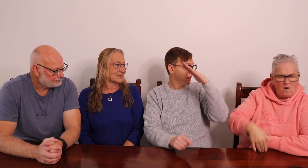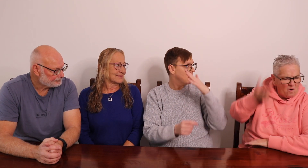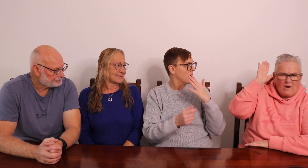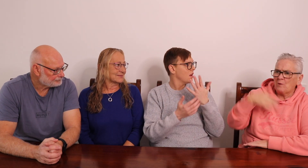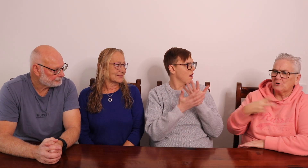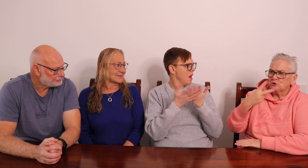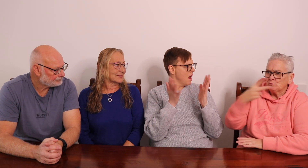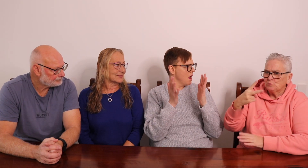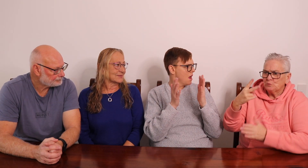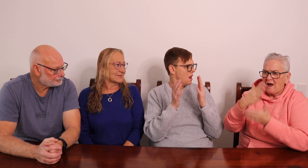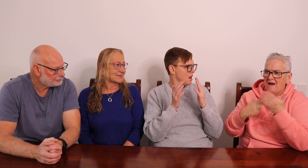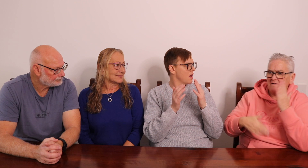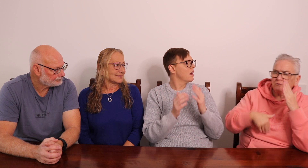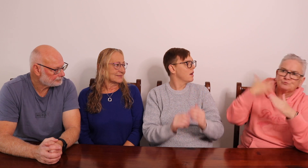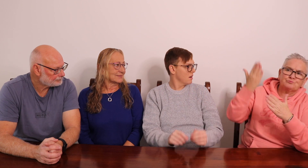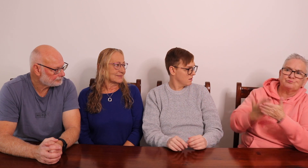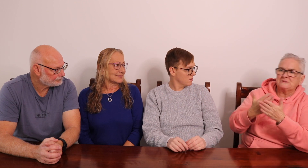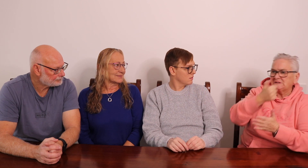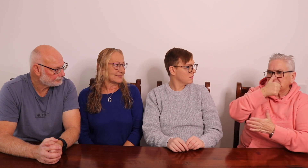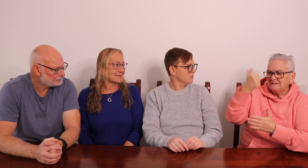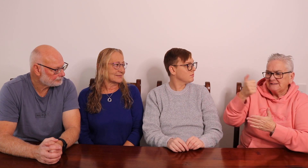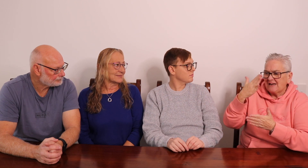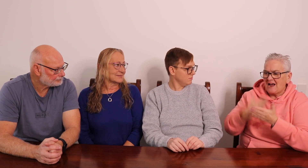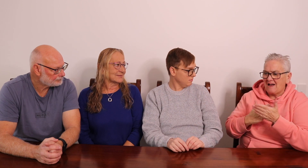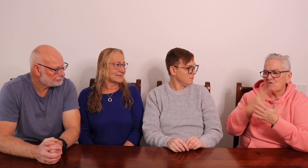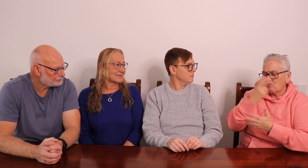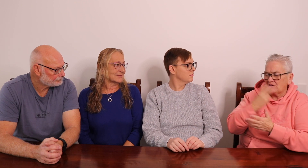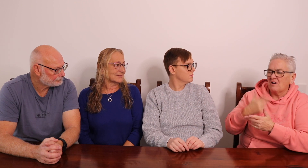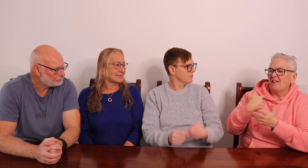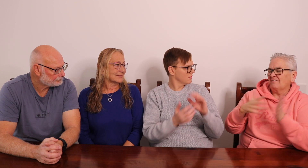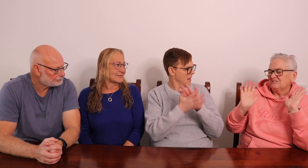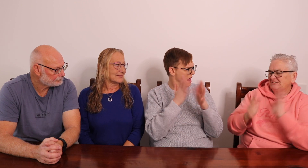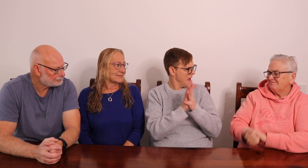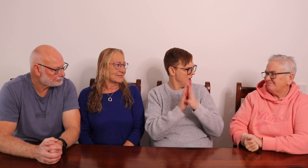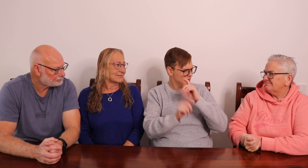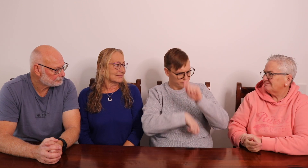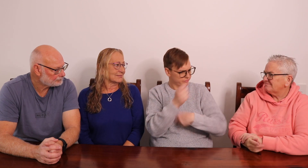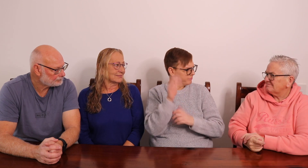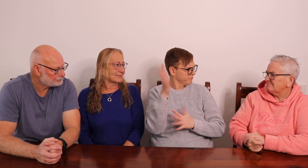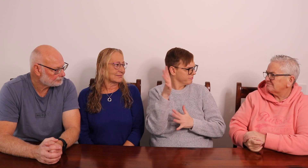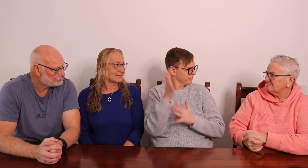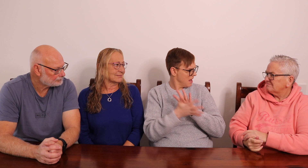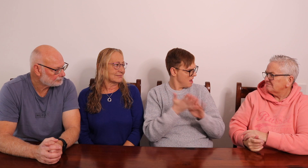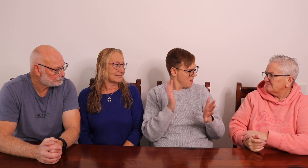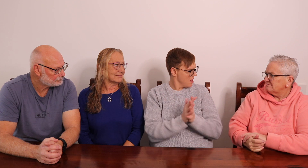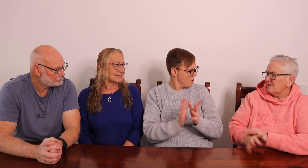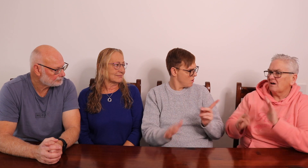A: I've been oral from two and a half years old until sixteen and a half years old. D: How you learn sign language?